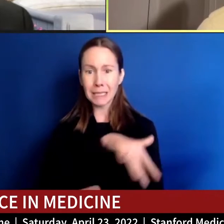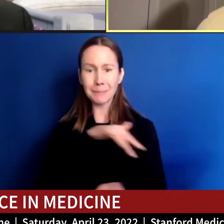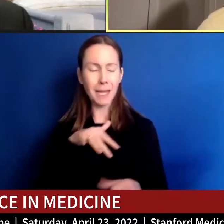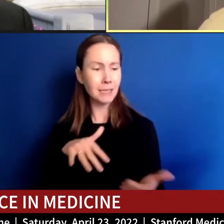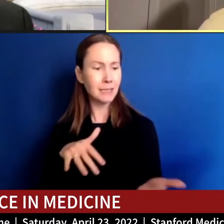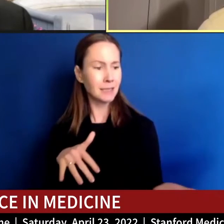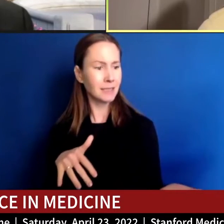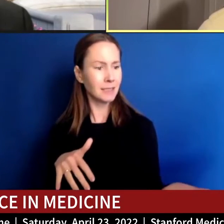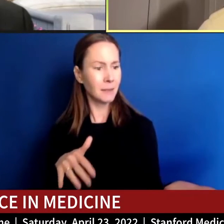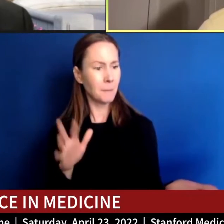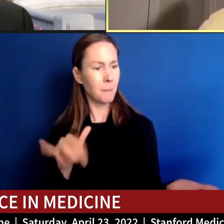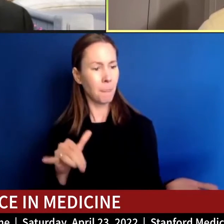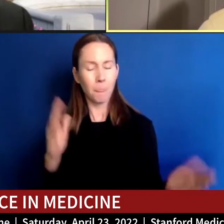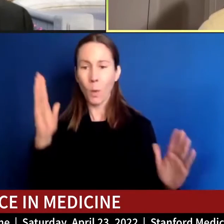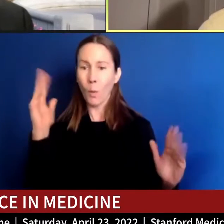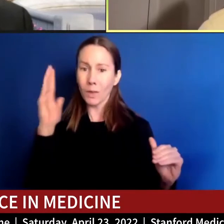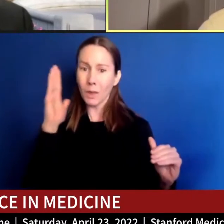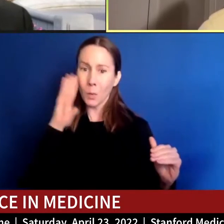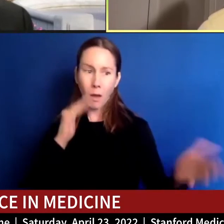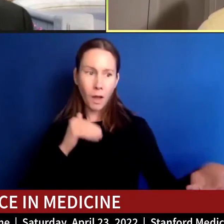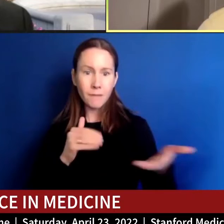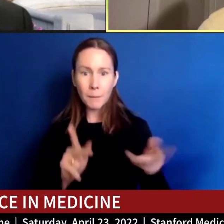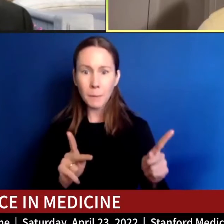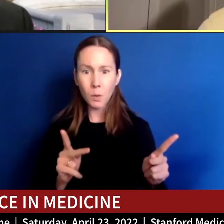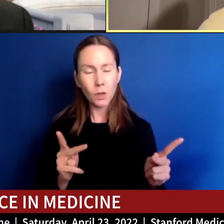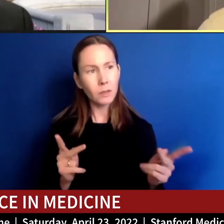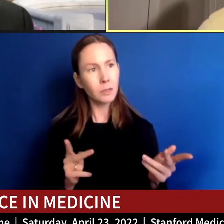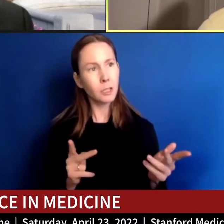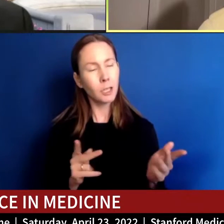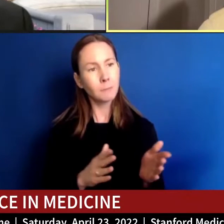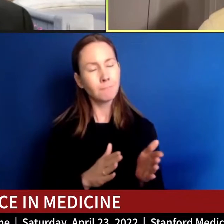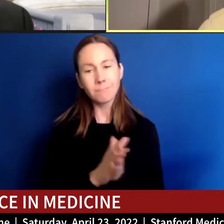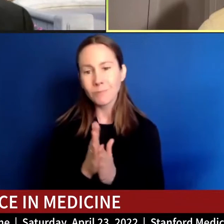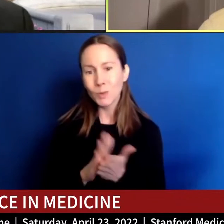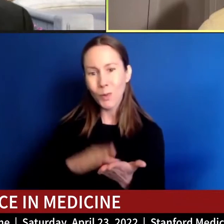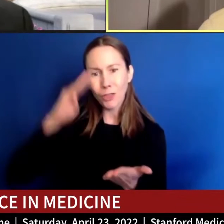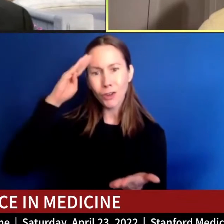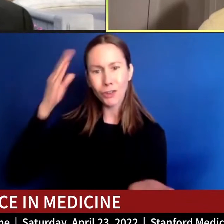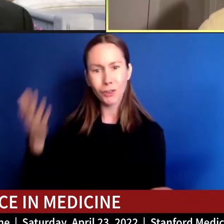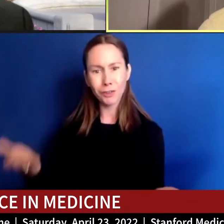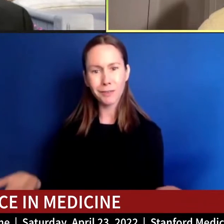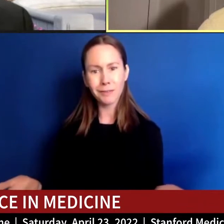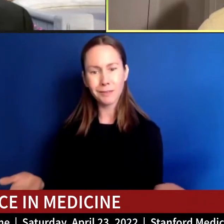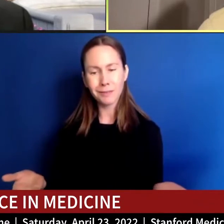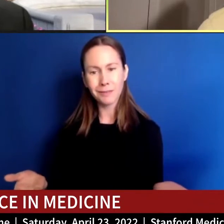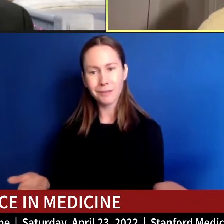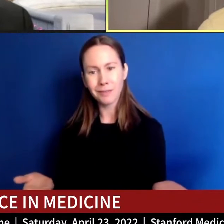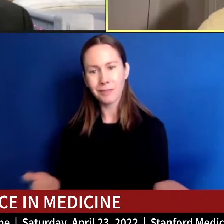Hopefully, it invites people to learn and to take what we are offering